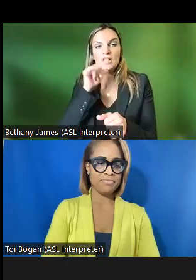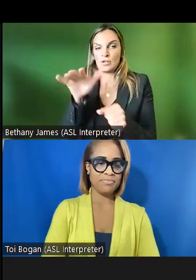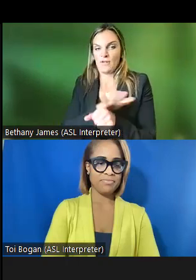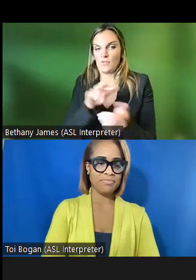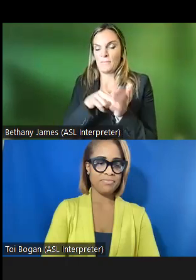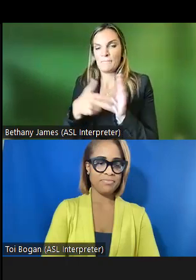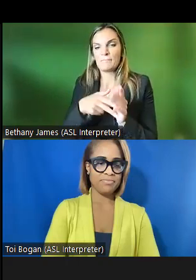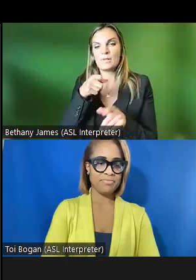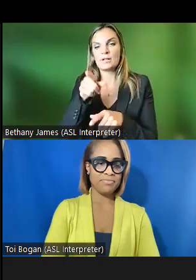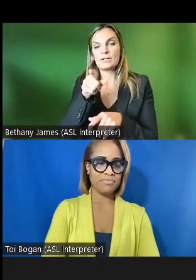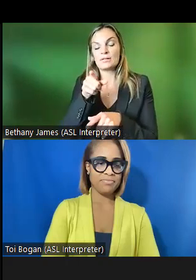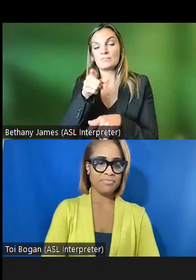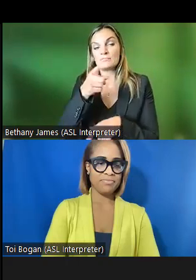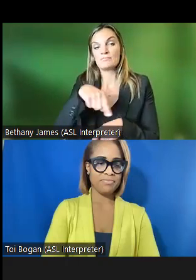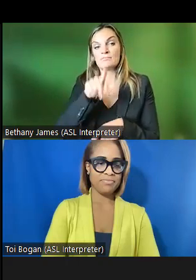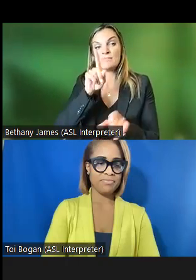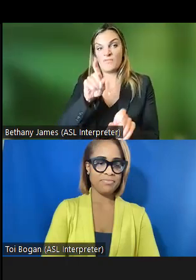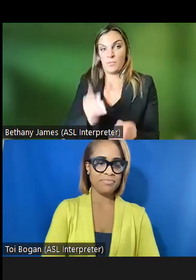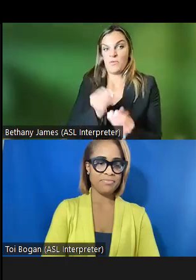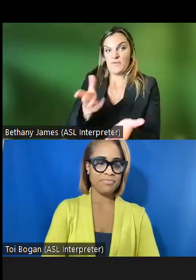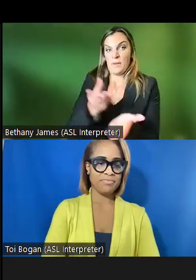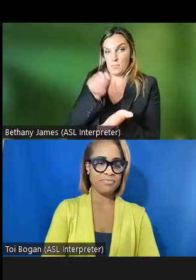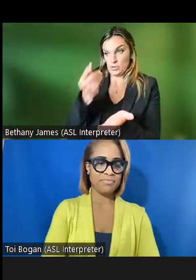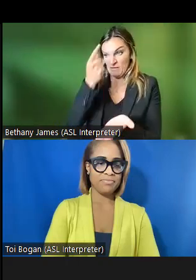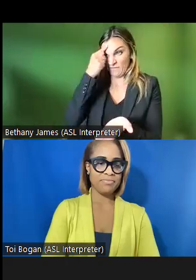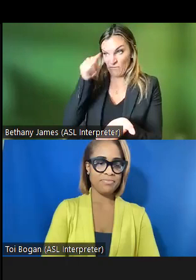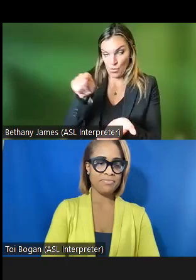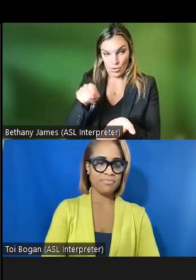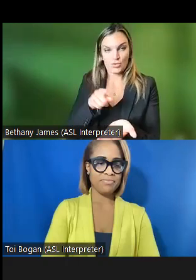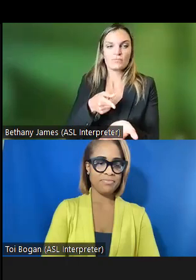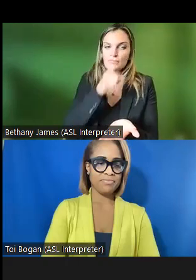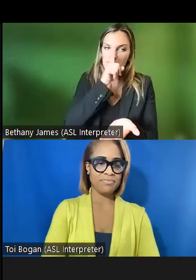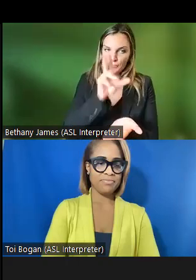your employer, they don't have to purchase these items for people because they are very